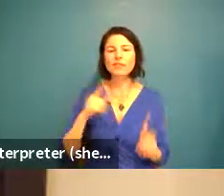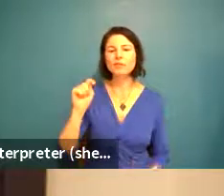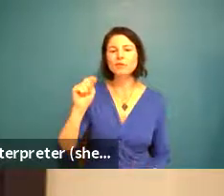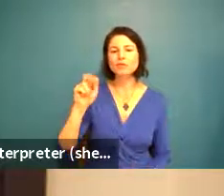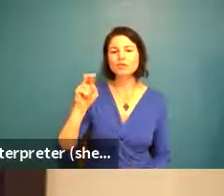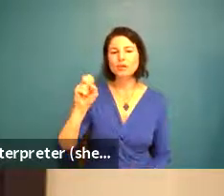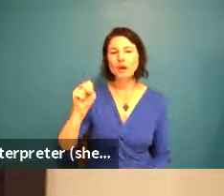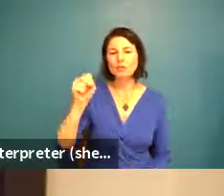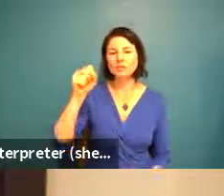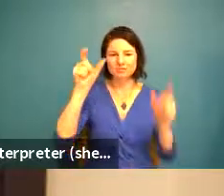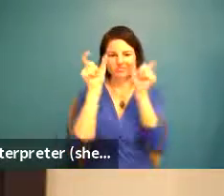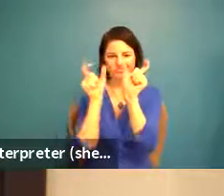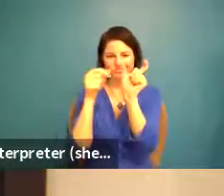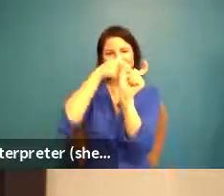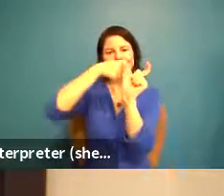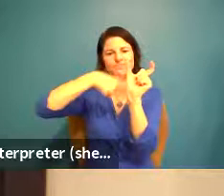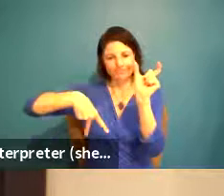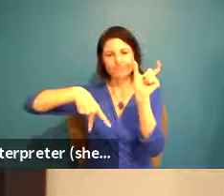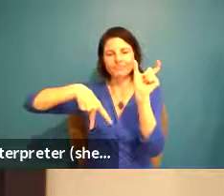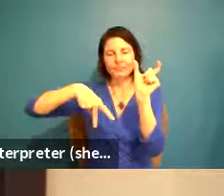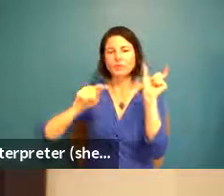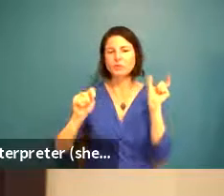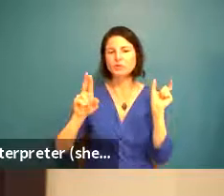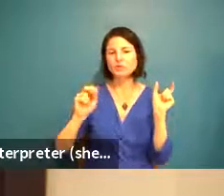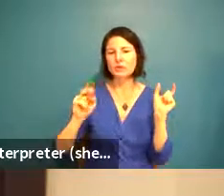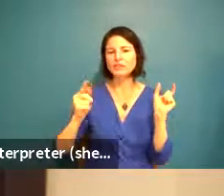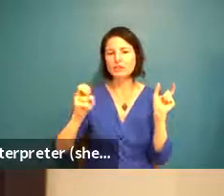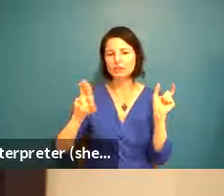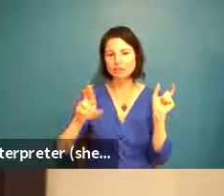transgender. So technically, the term trans is intended to encompass all.